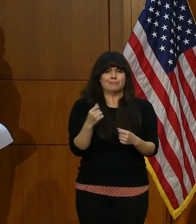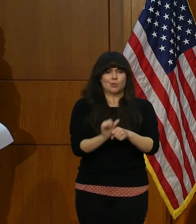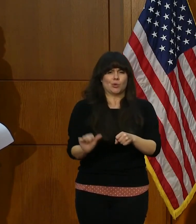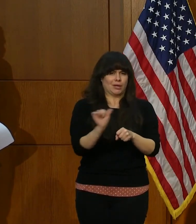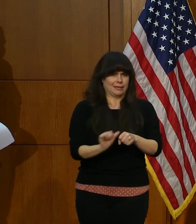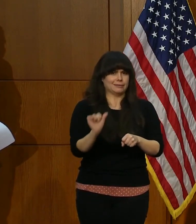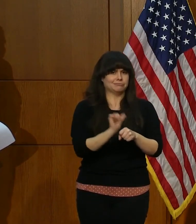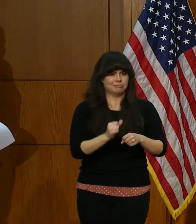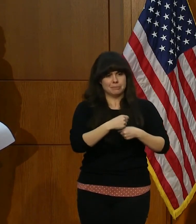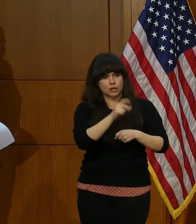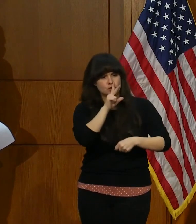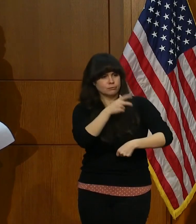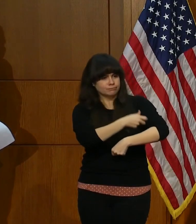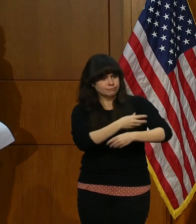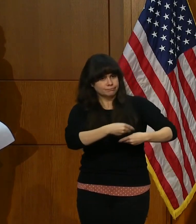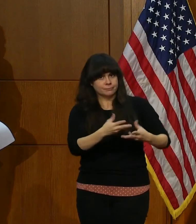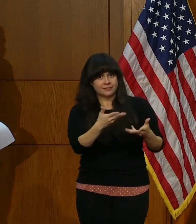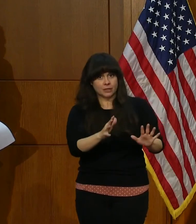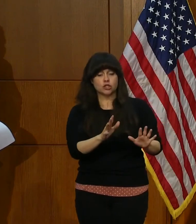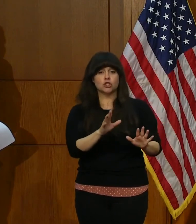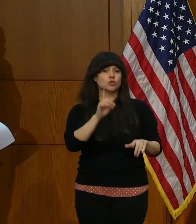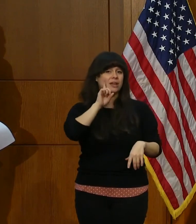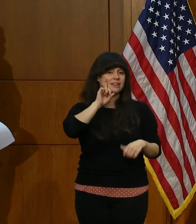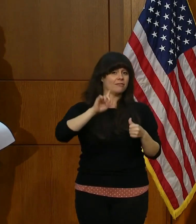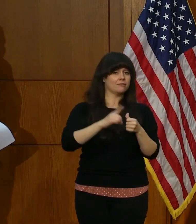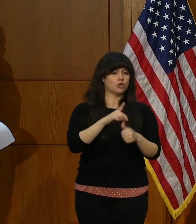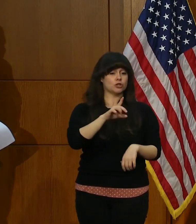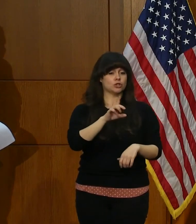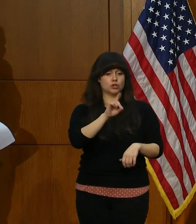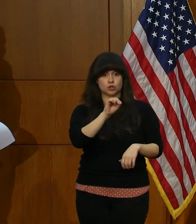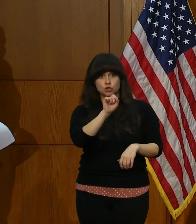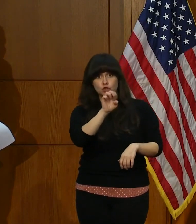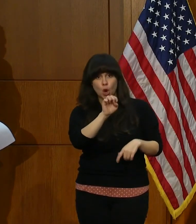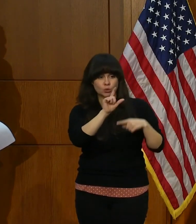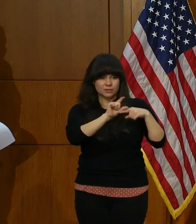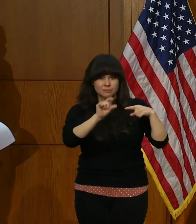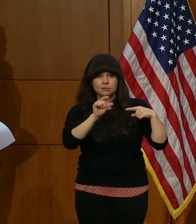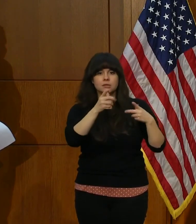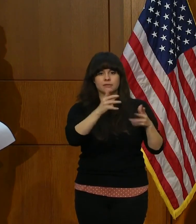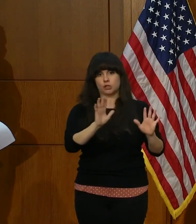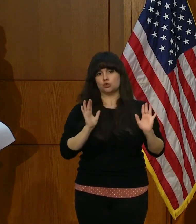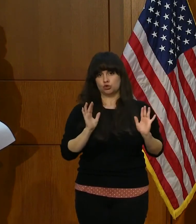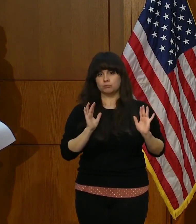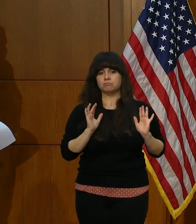EMPLOYEES. THEY SHOULD BE DONE